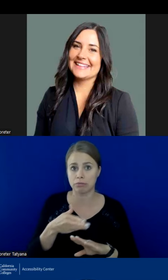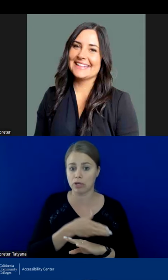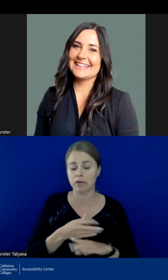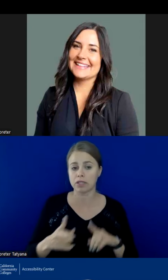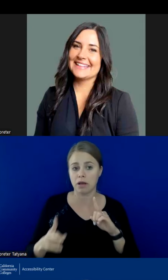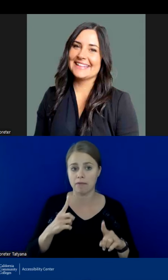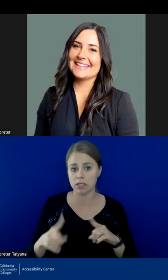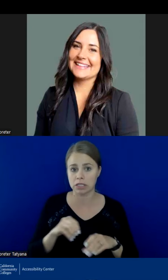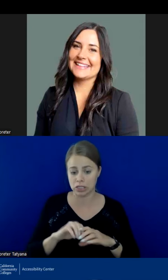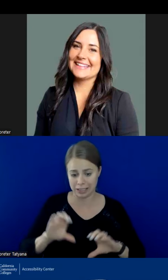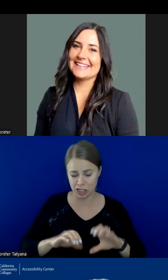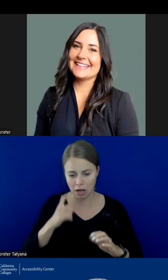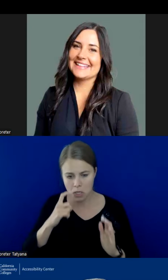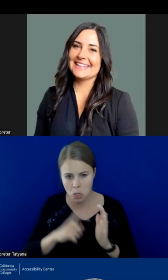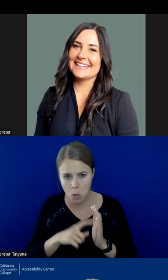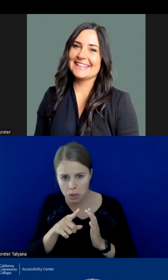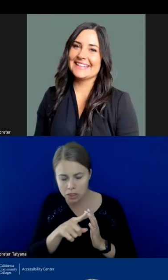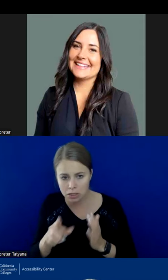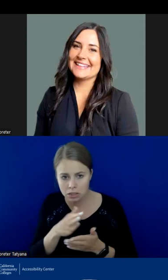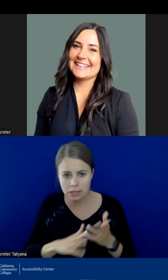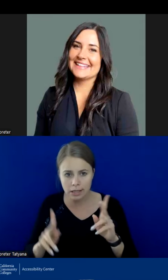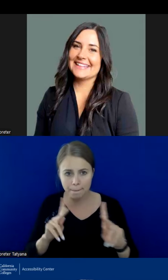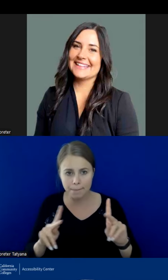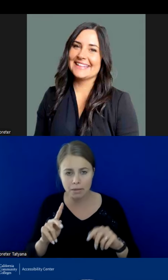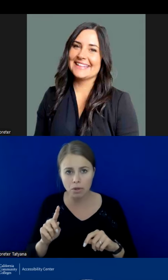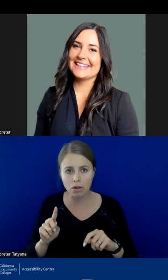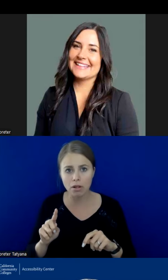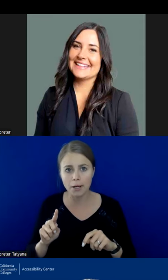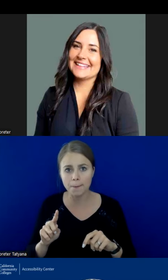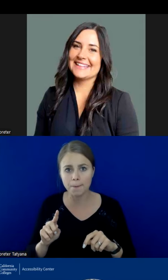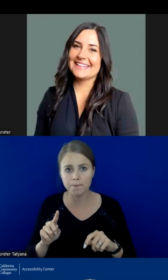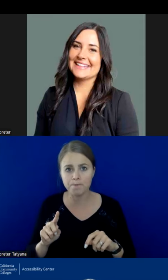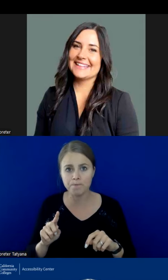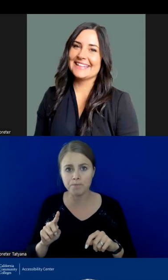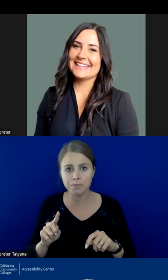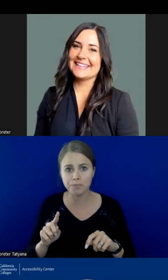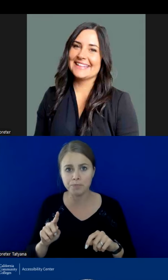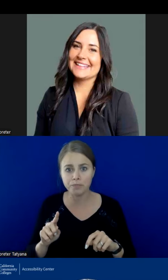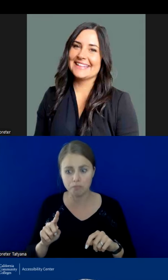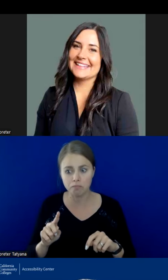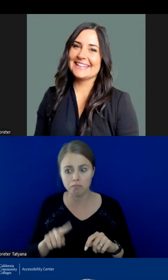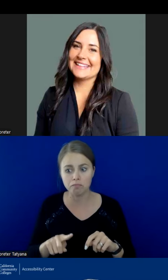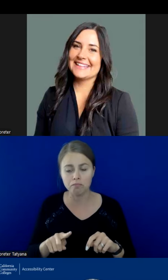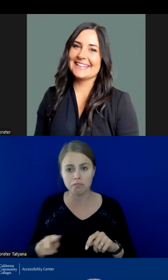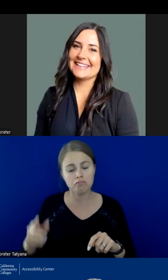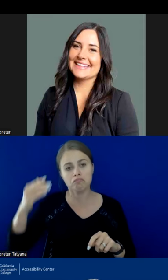in the chat I noticed that there are some people who are well versed in PDF accessibility